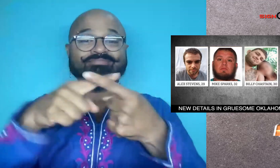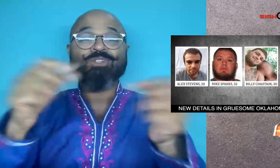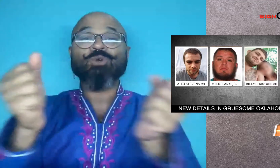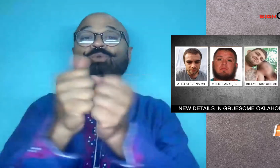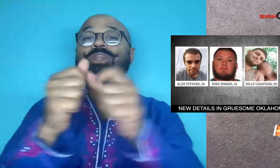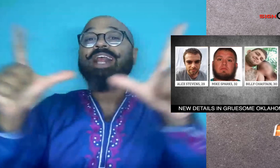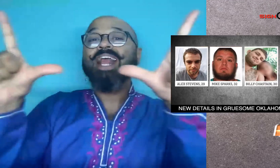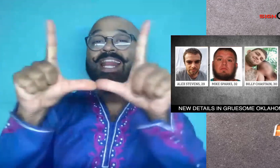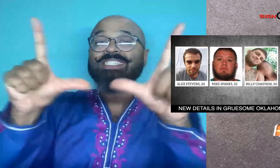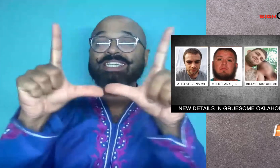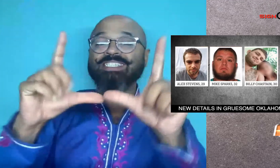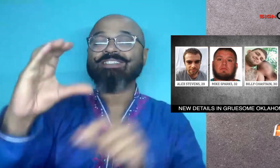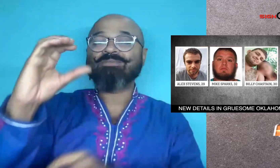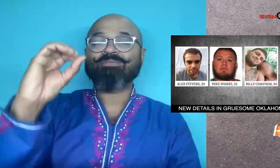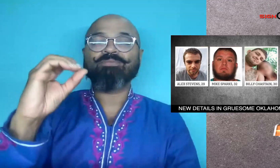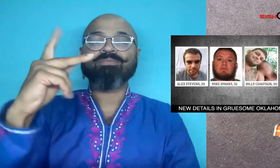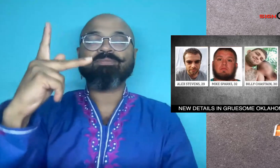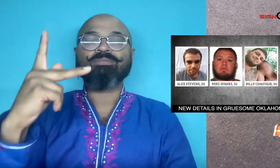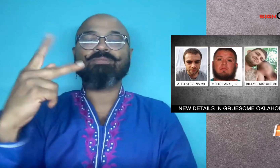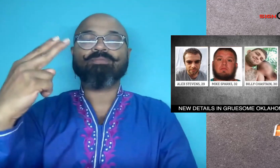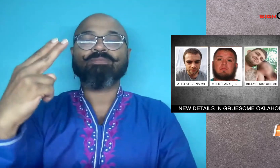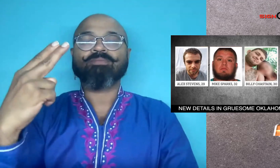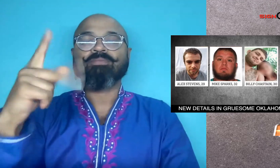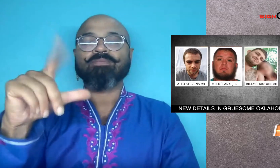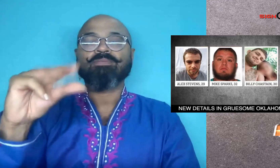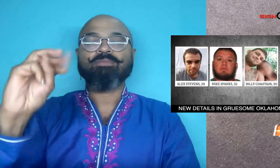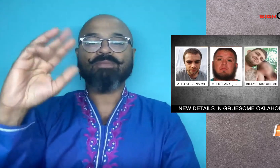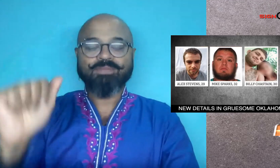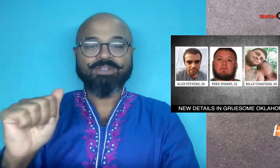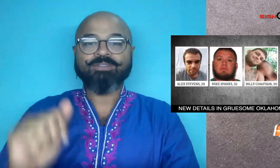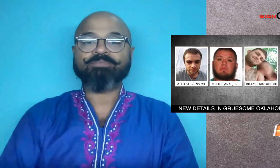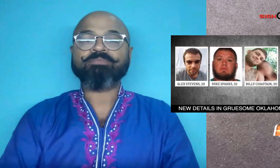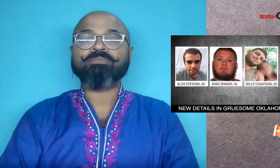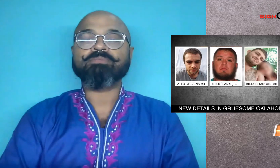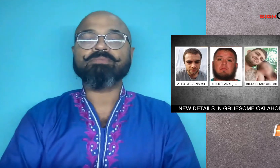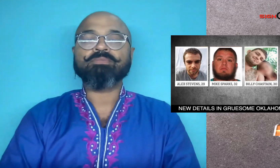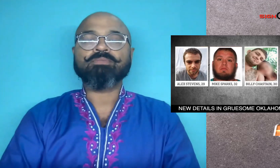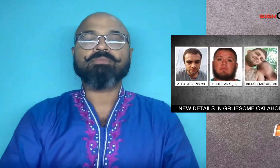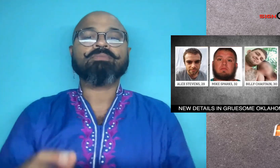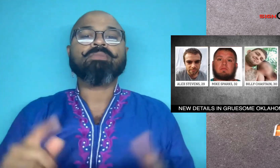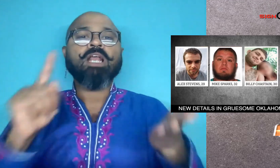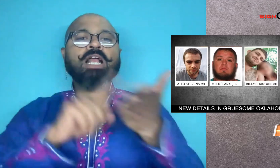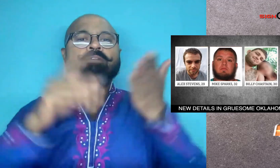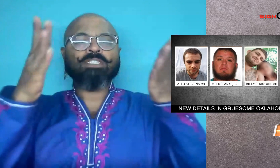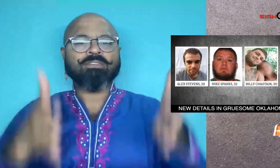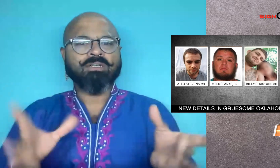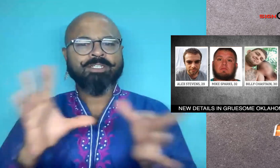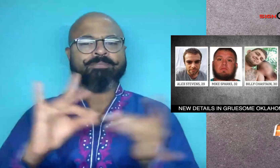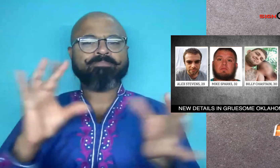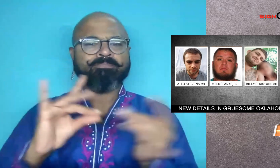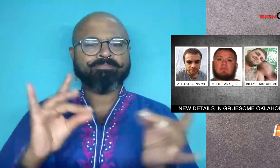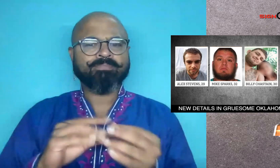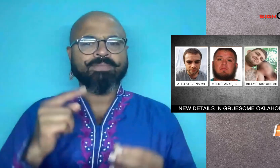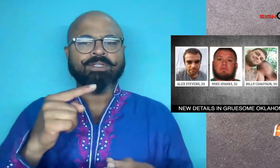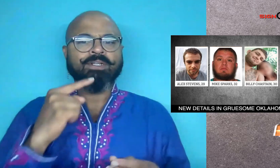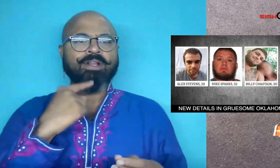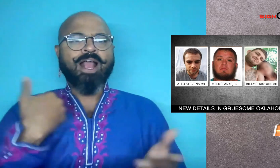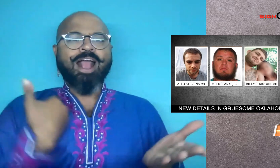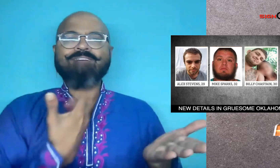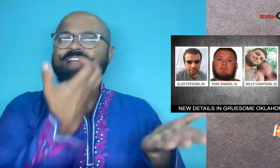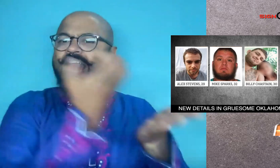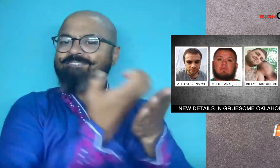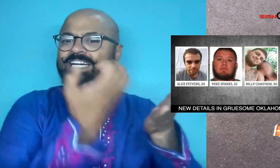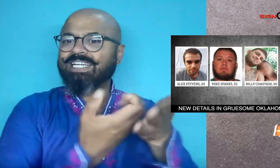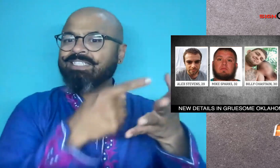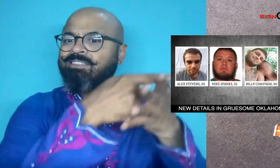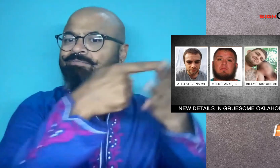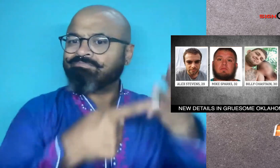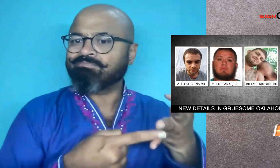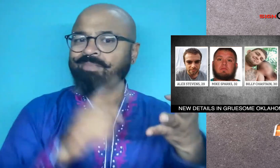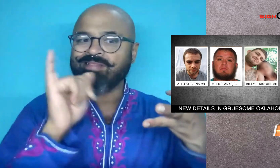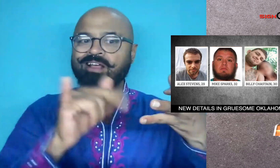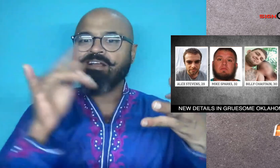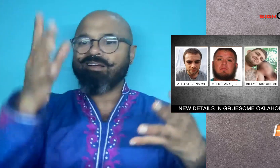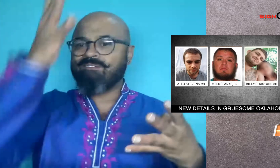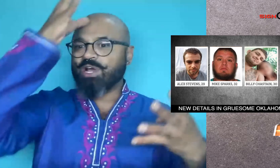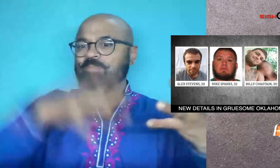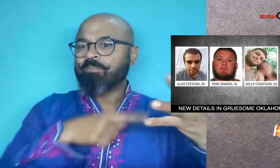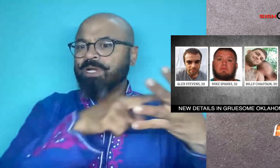license plates Investigators also say they have evidence